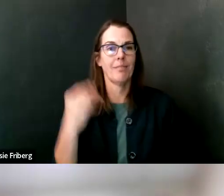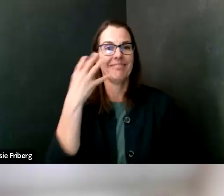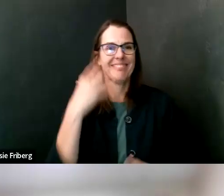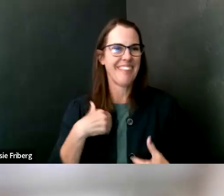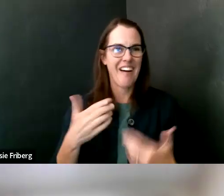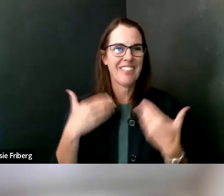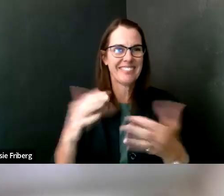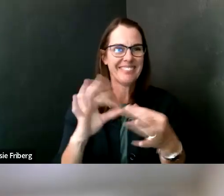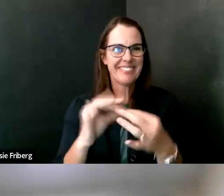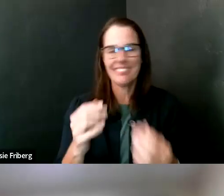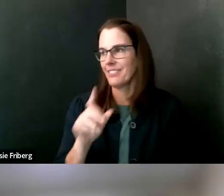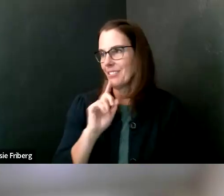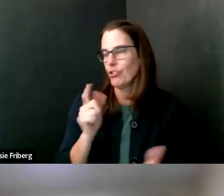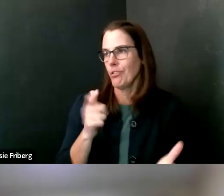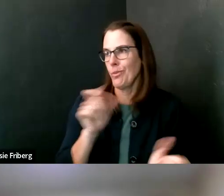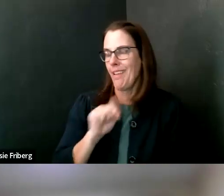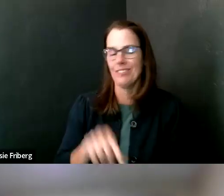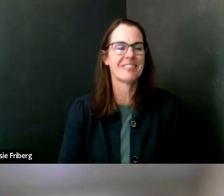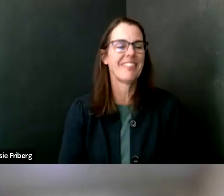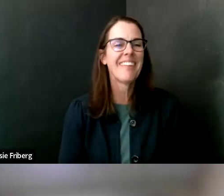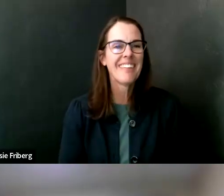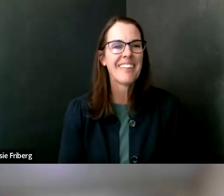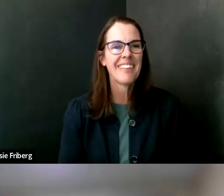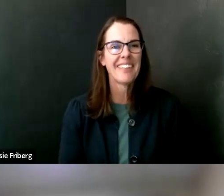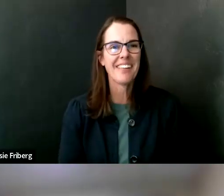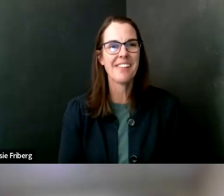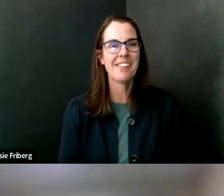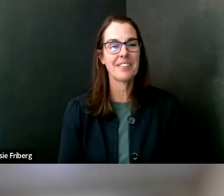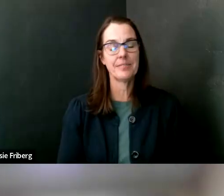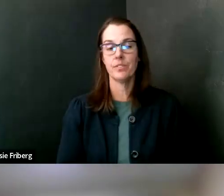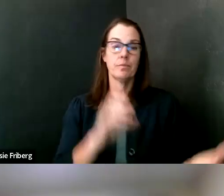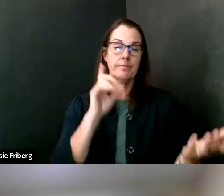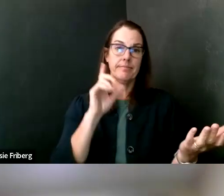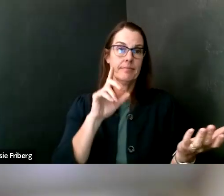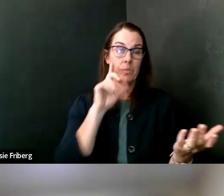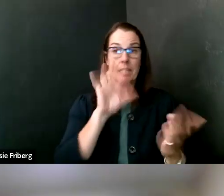I'll I'll give a quick answer. Um, I mean, I I think the reality is it's really challenging just